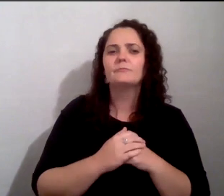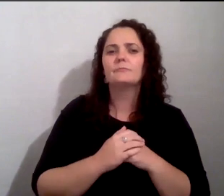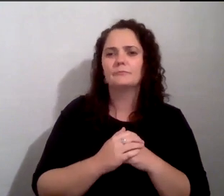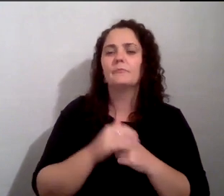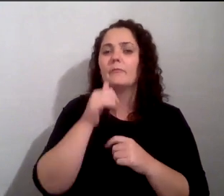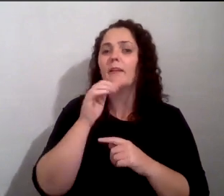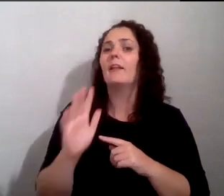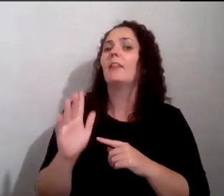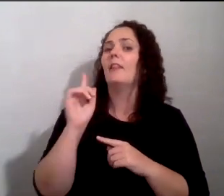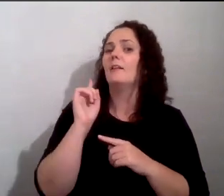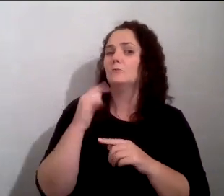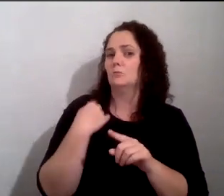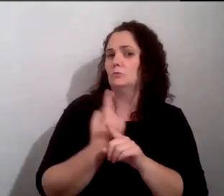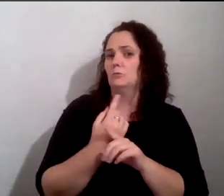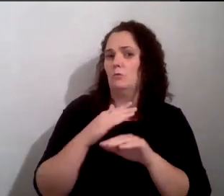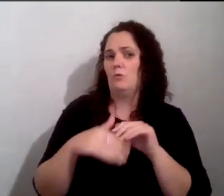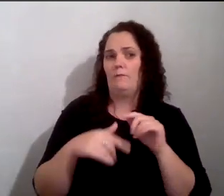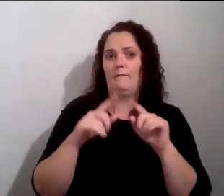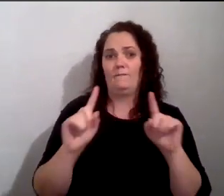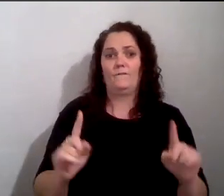Last week we talked about that first work that had been acquired